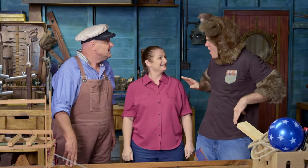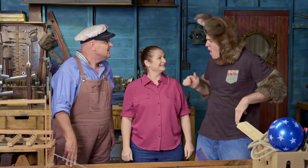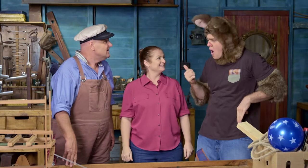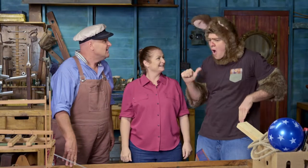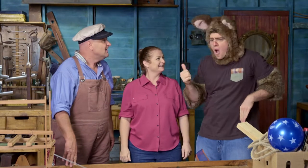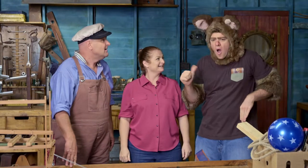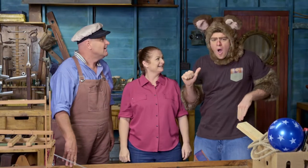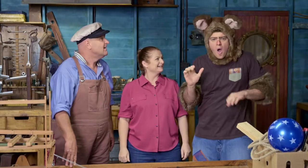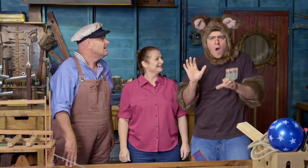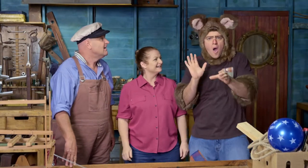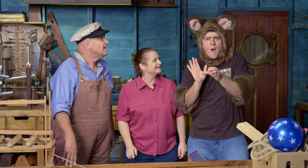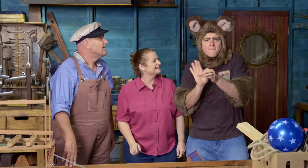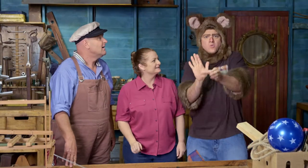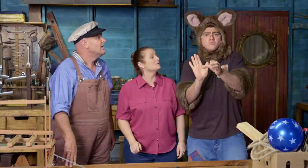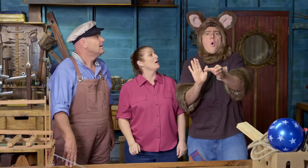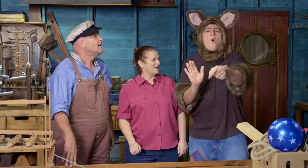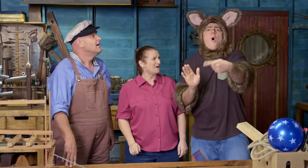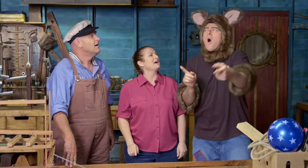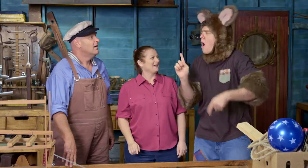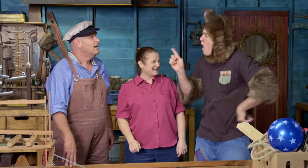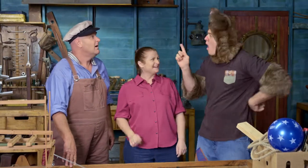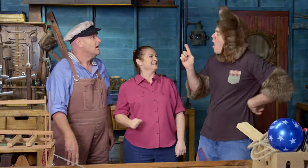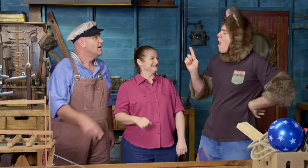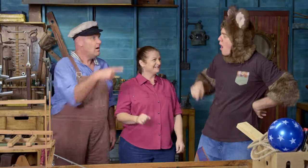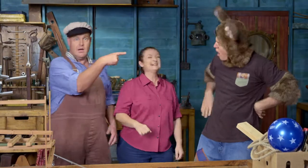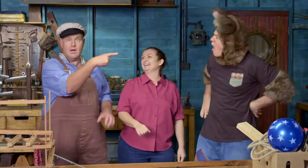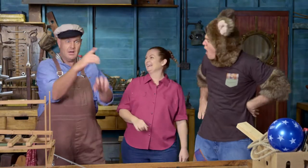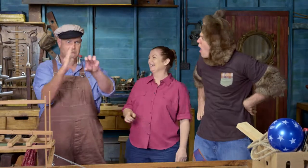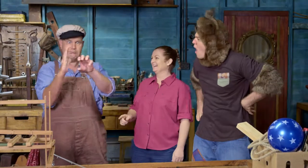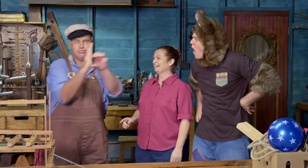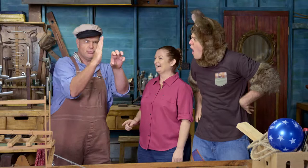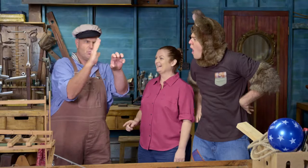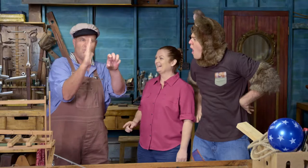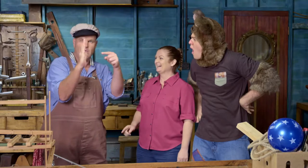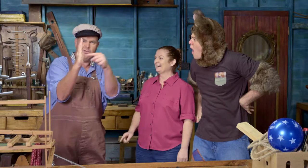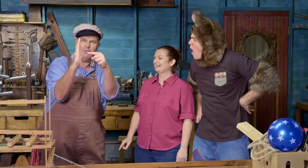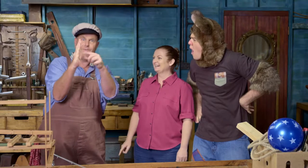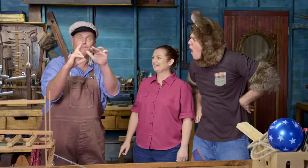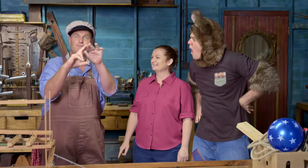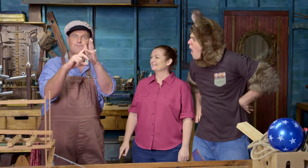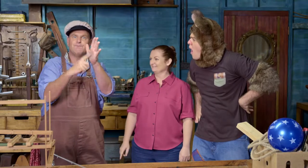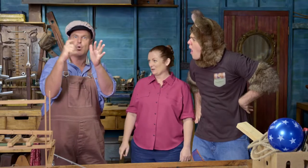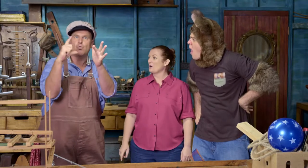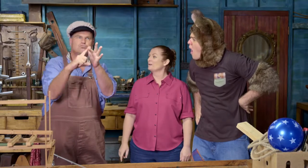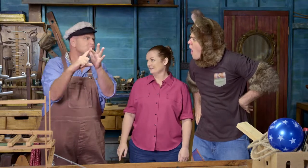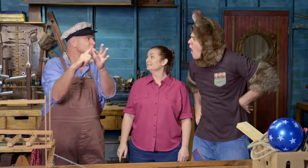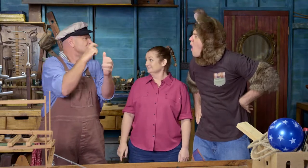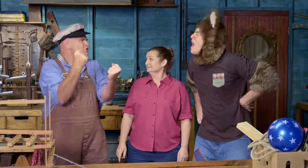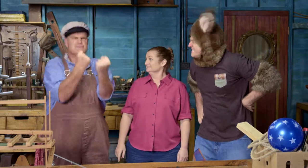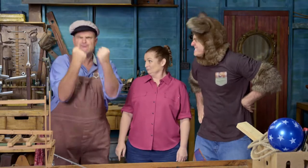Yeah. That's right. It's me, pushing it. Correct. You are using force.